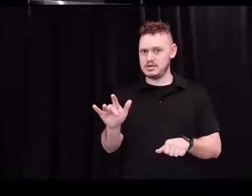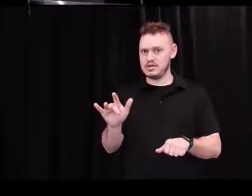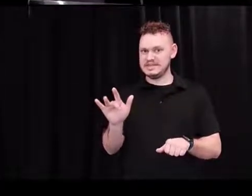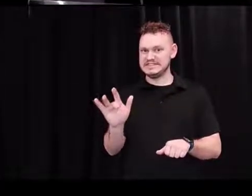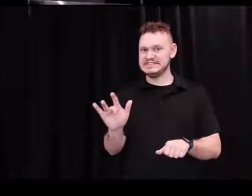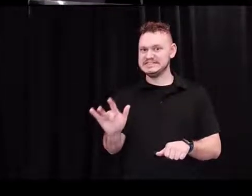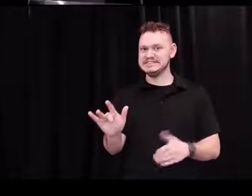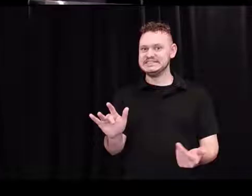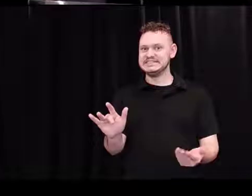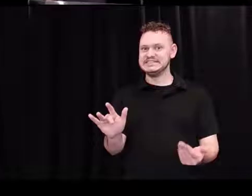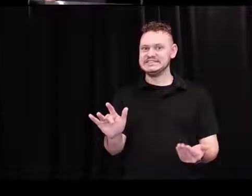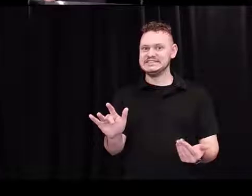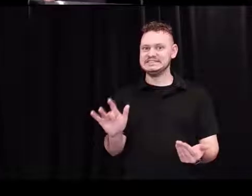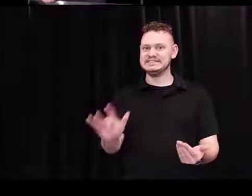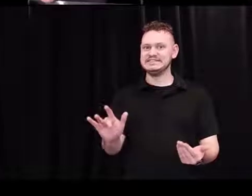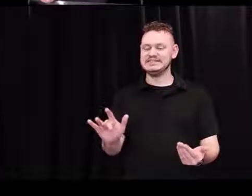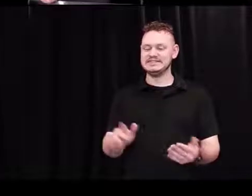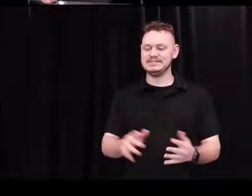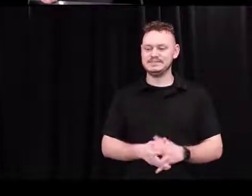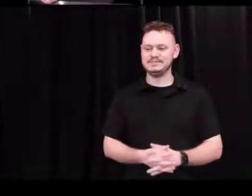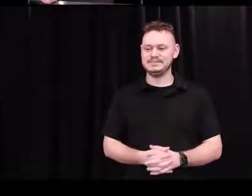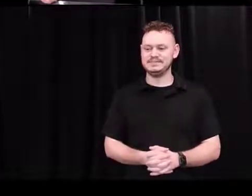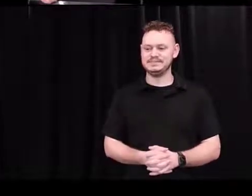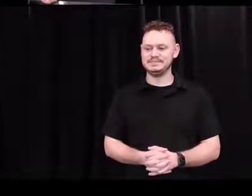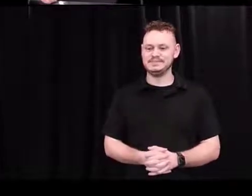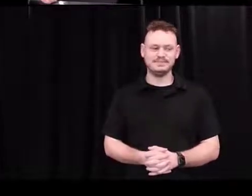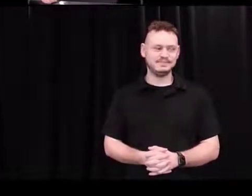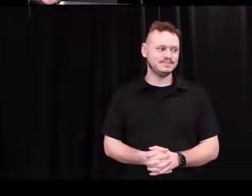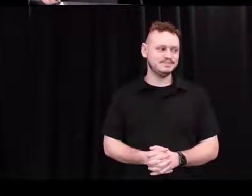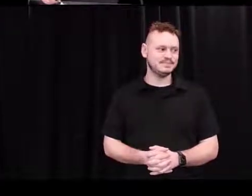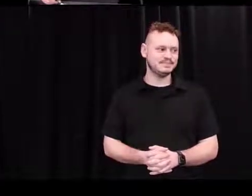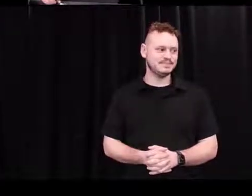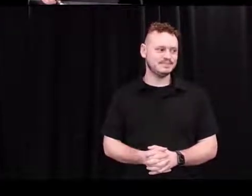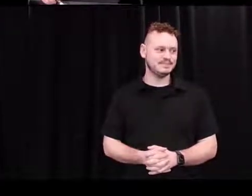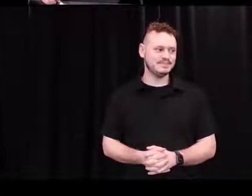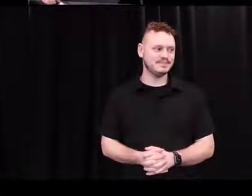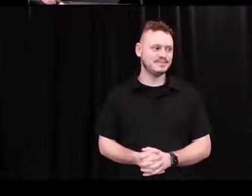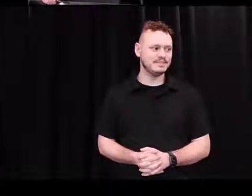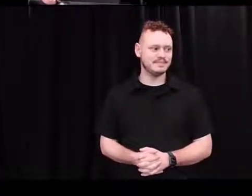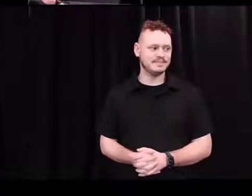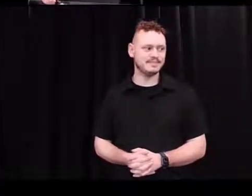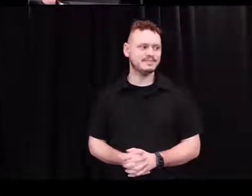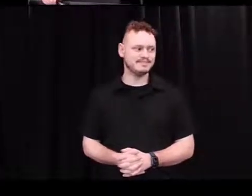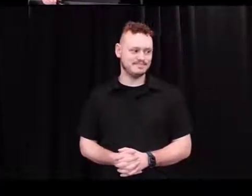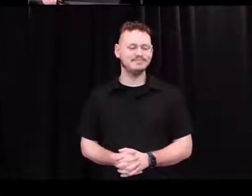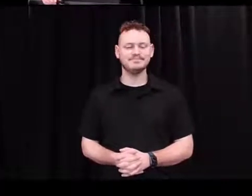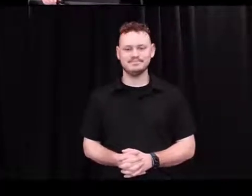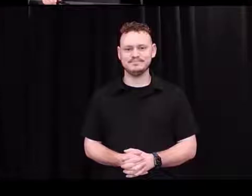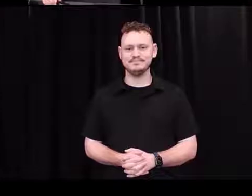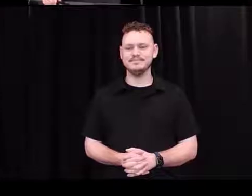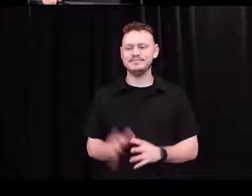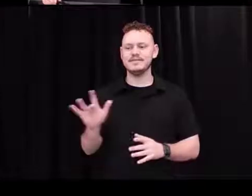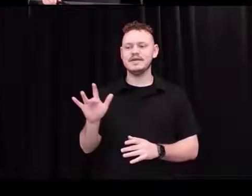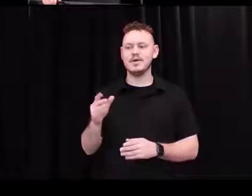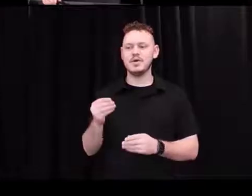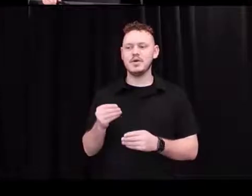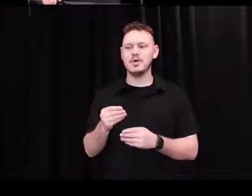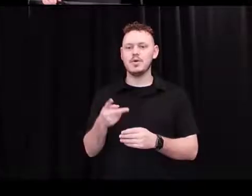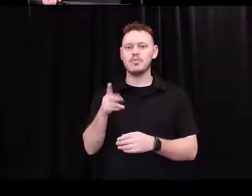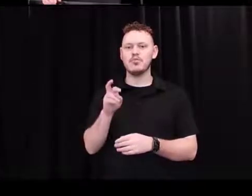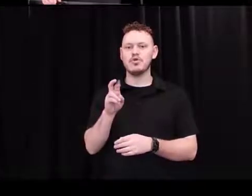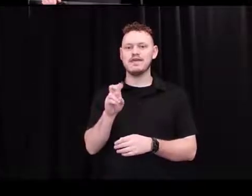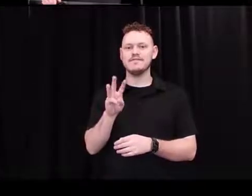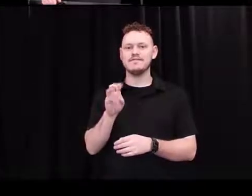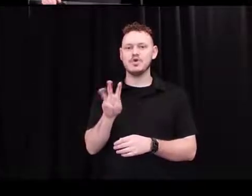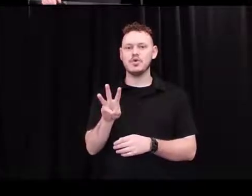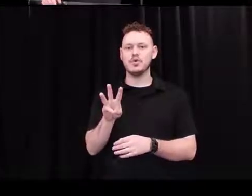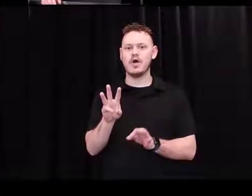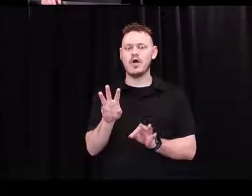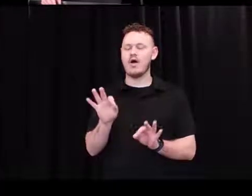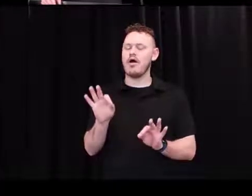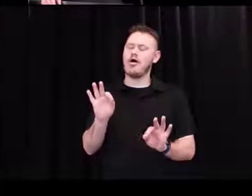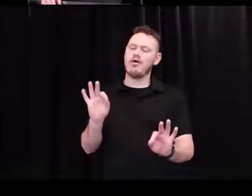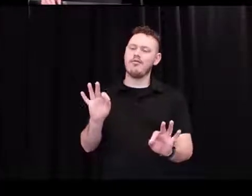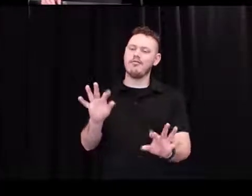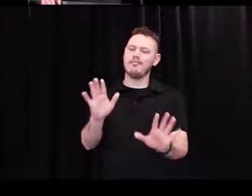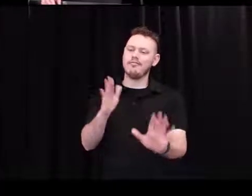it. Yes, now click the preview. Yes, you're doing so good. I'm so proud. Okay,